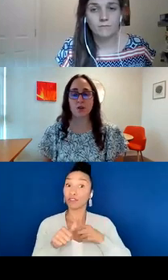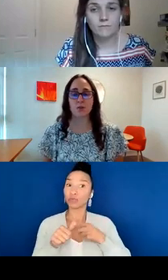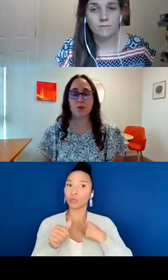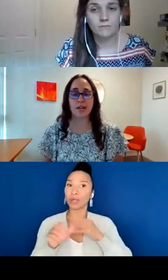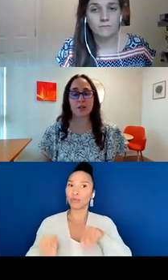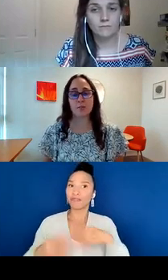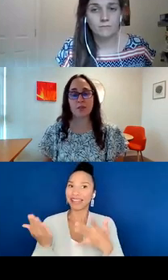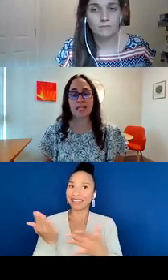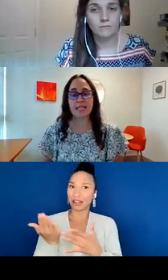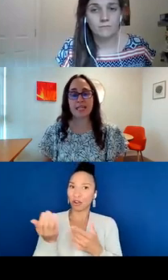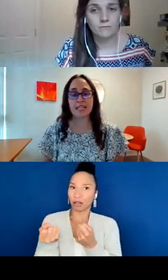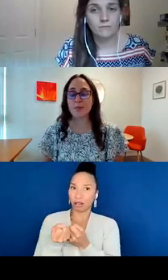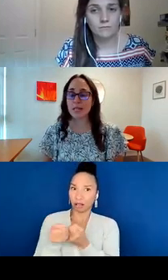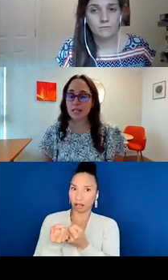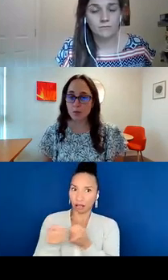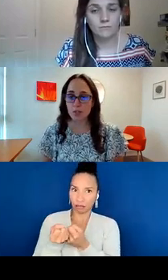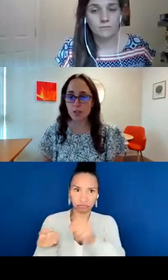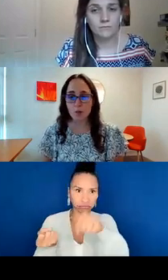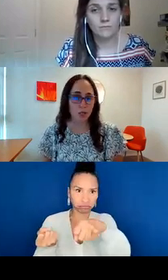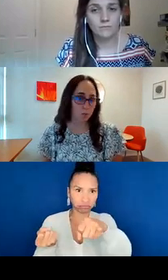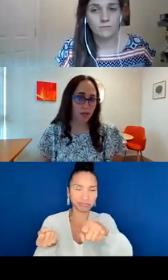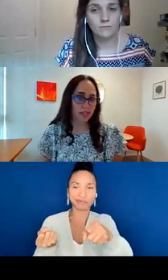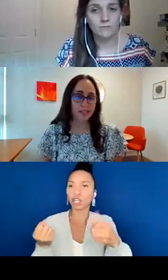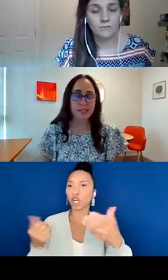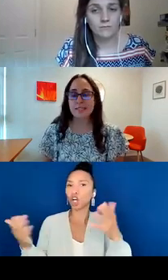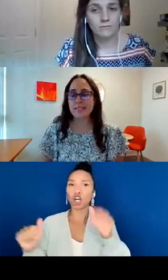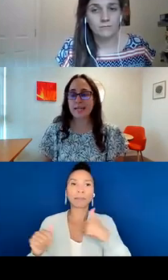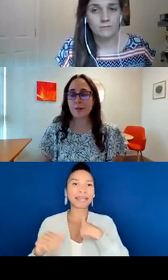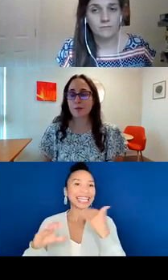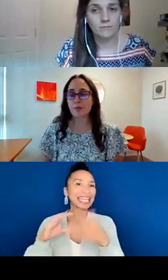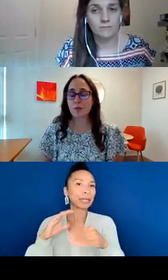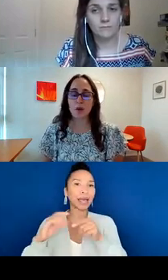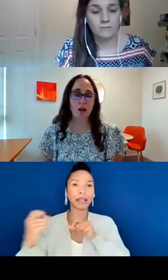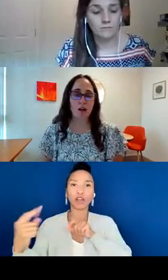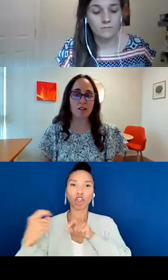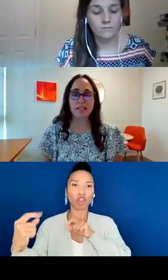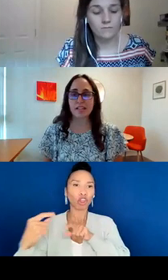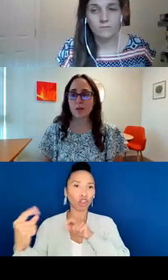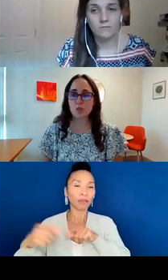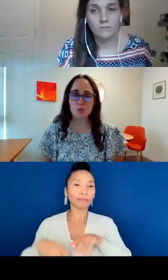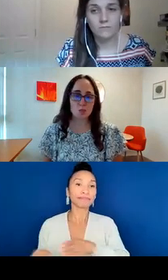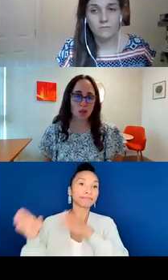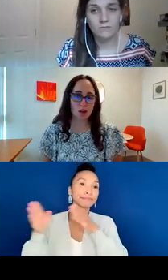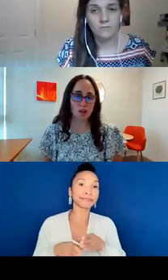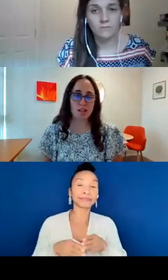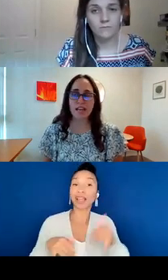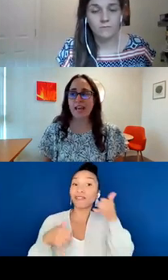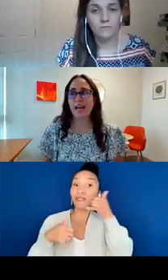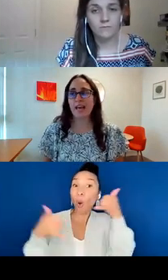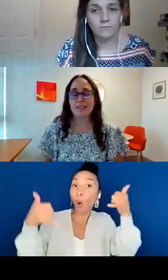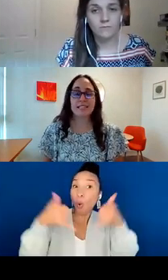And so that could be emailing with you one-on-one, setting up a phone call, setting up a phone call.